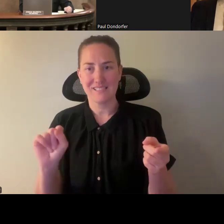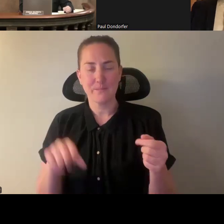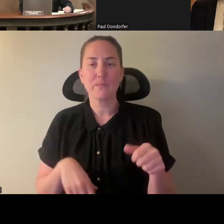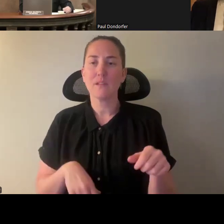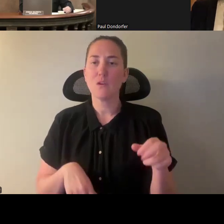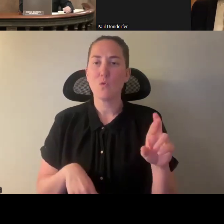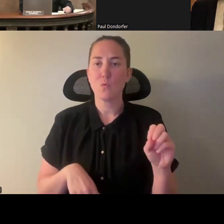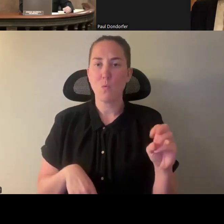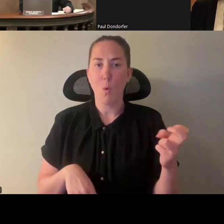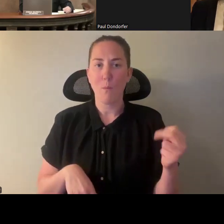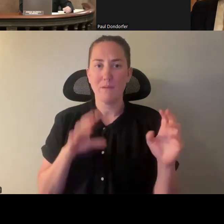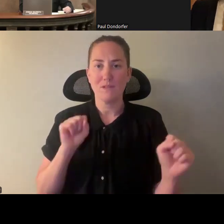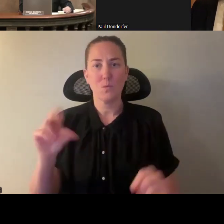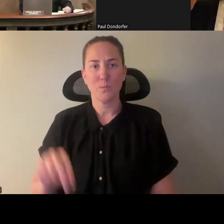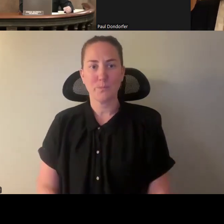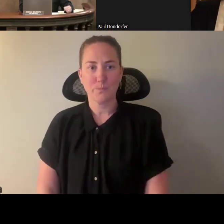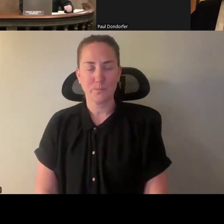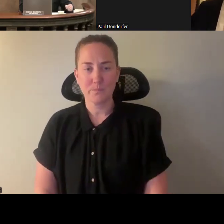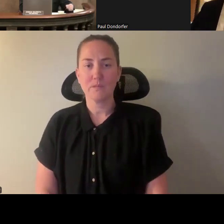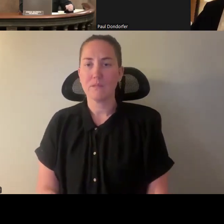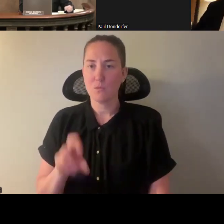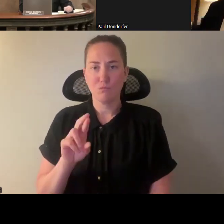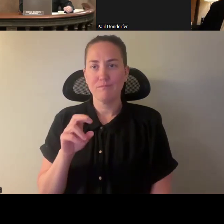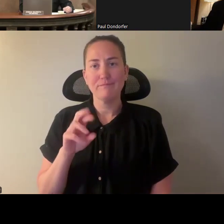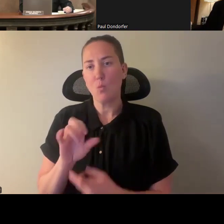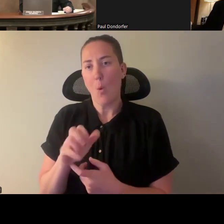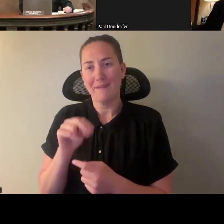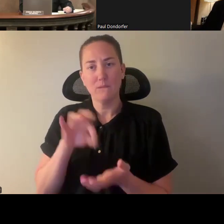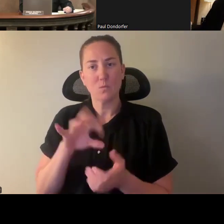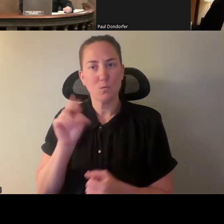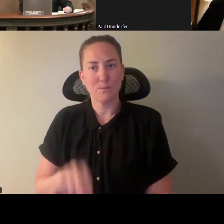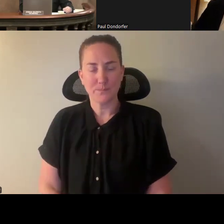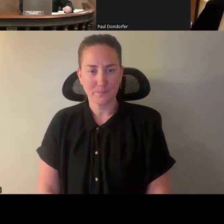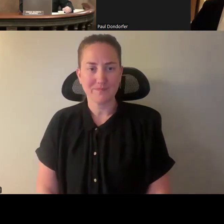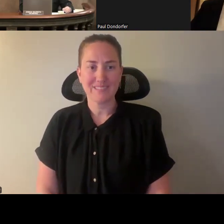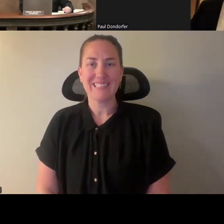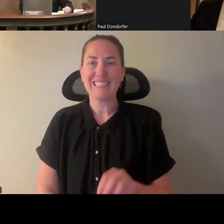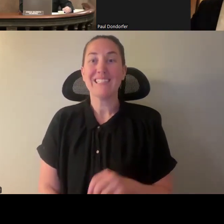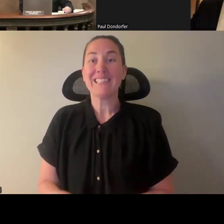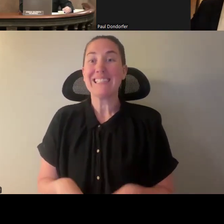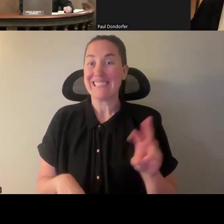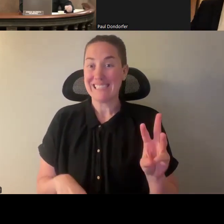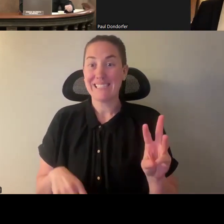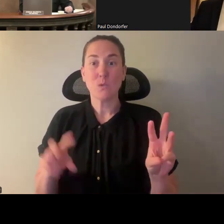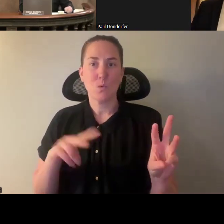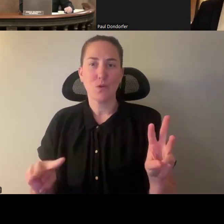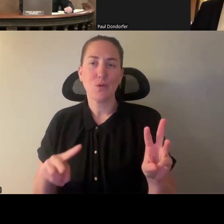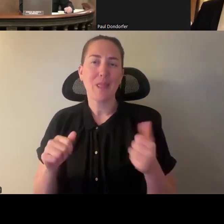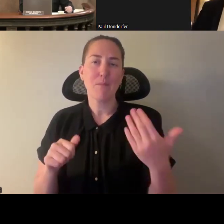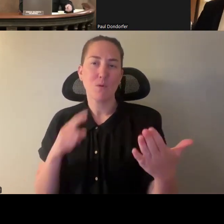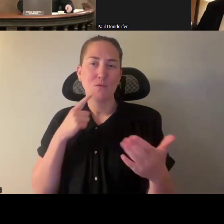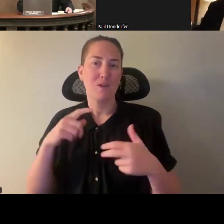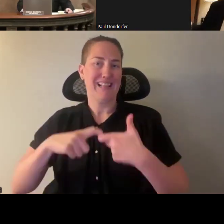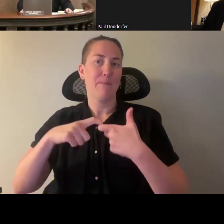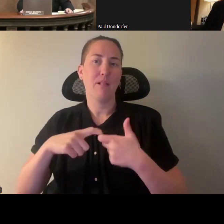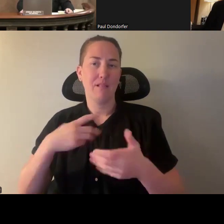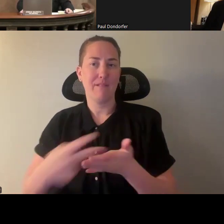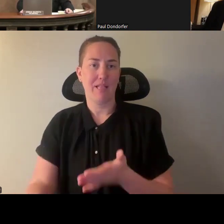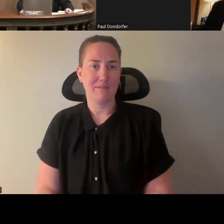Roman no President Roman votes no 6 to 22 Motion to table fails Okay I'd like to explain my vote